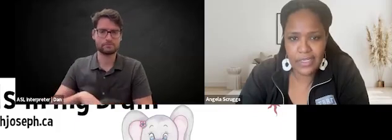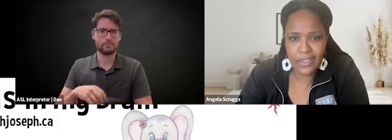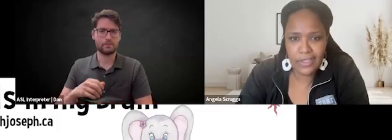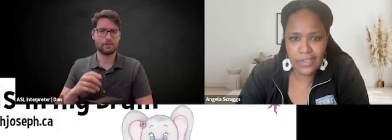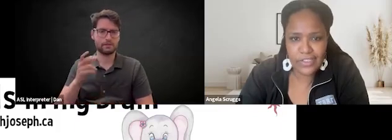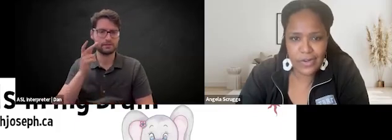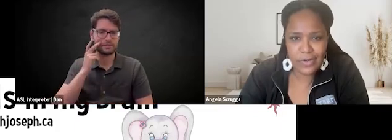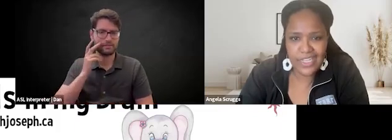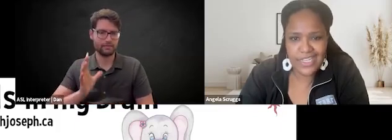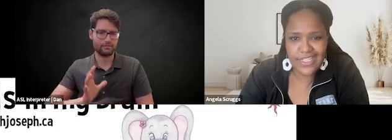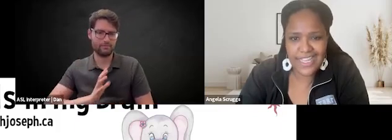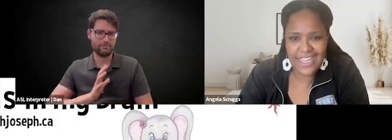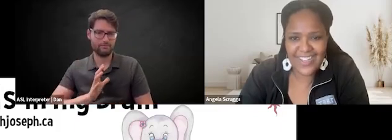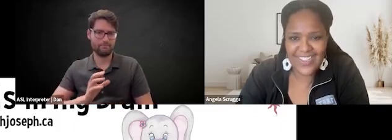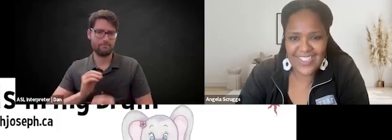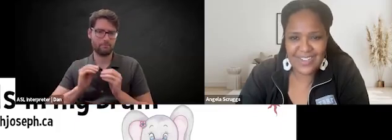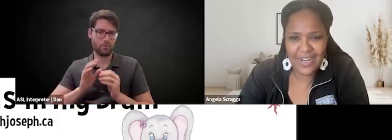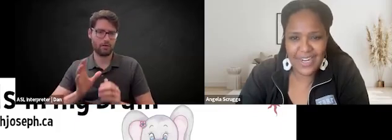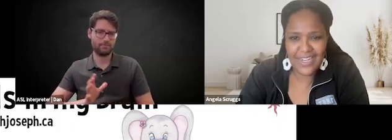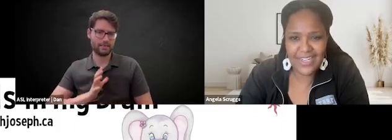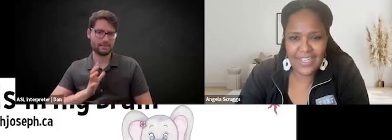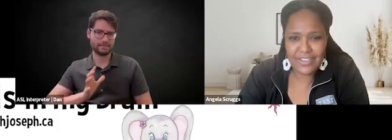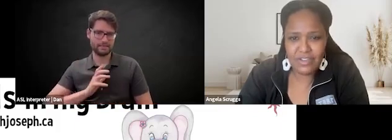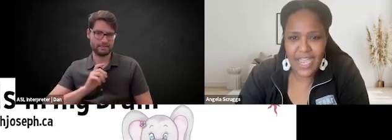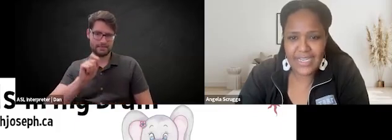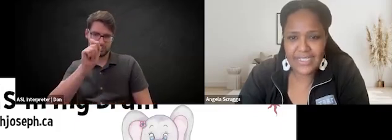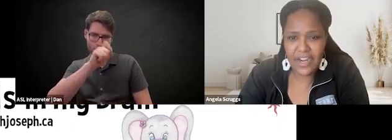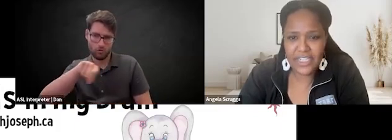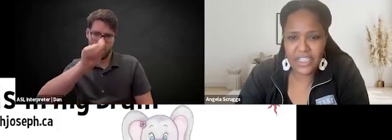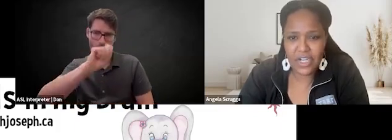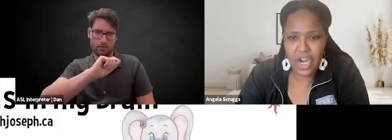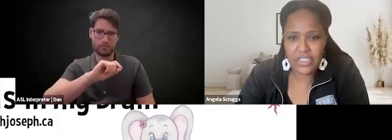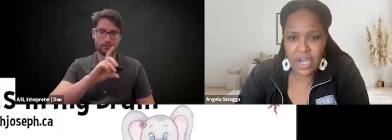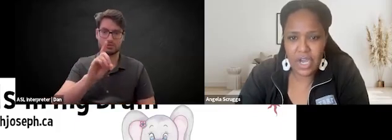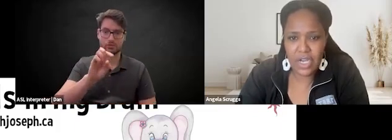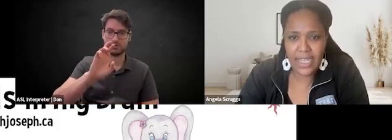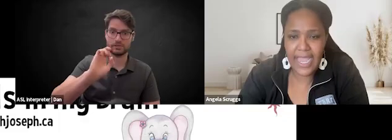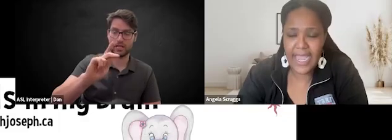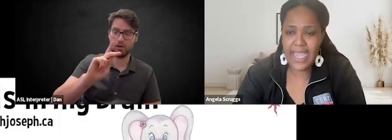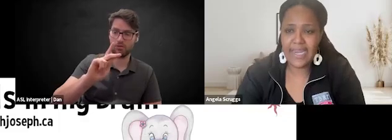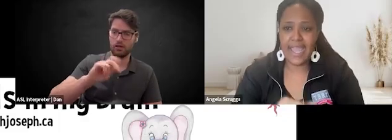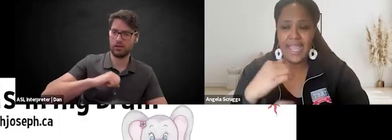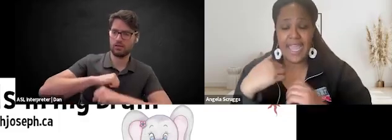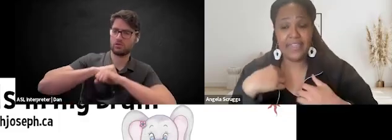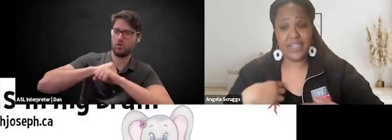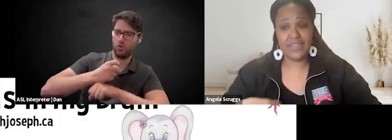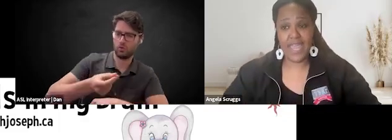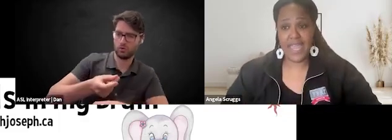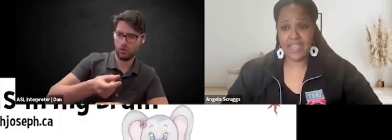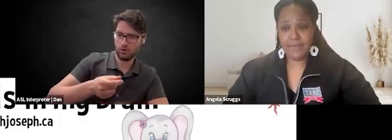and circle these, uh... on the screen. So you've got Derik the Guard Dog and Anthony the Ape.